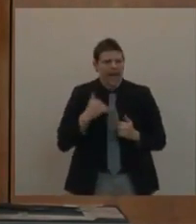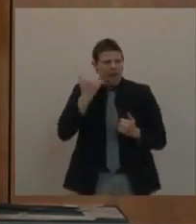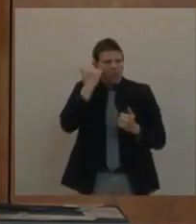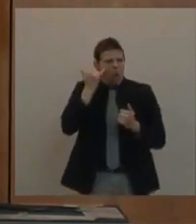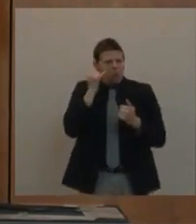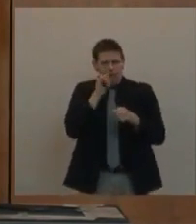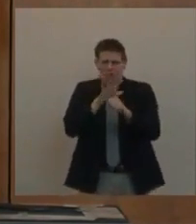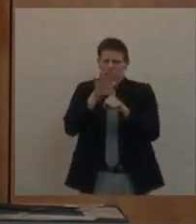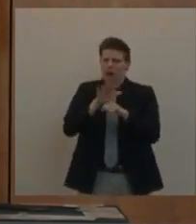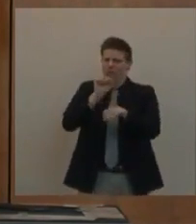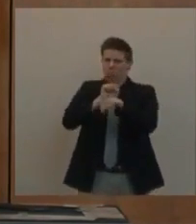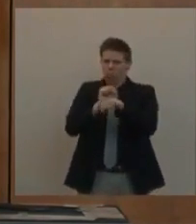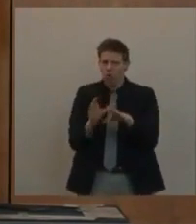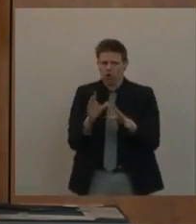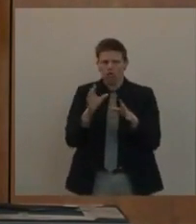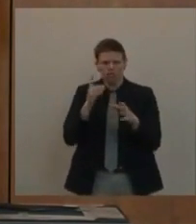SYSTEM THAT WILL WORK WHEN HAVE LOW UNEMPLOYMENT NUMBERS.